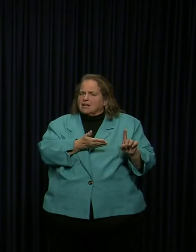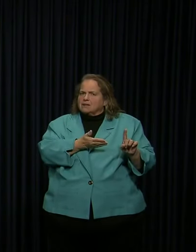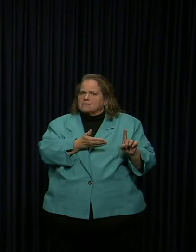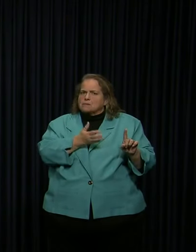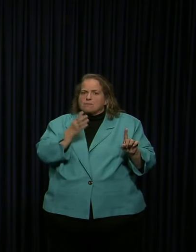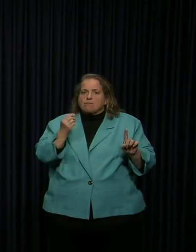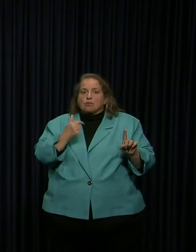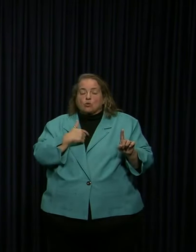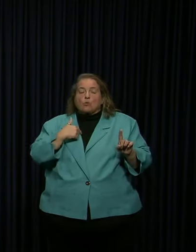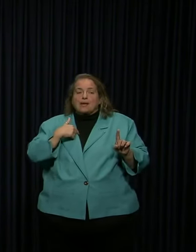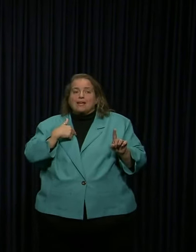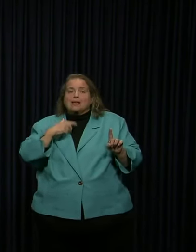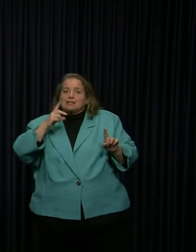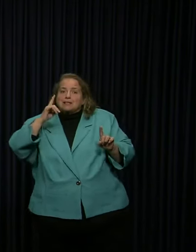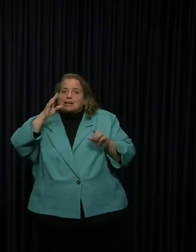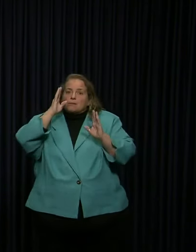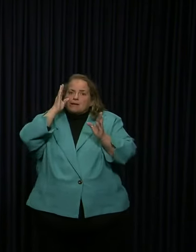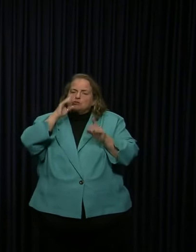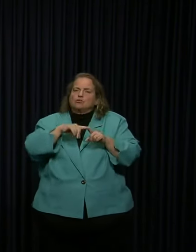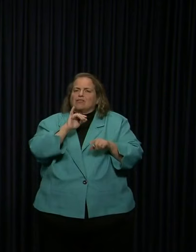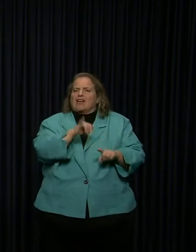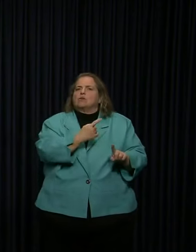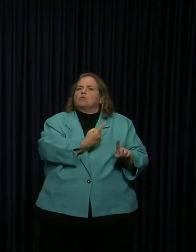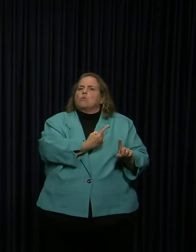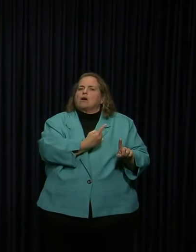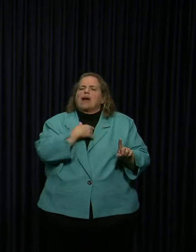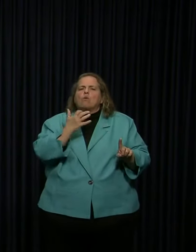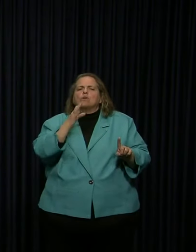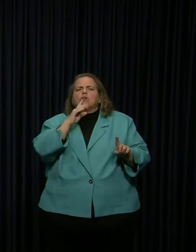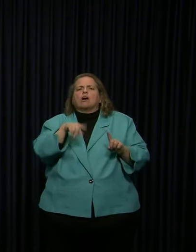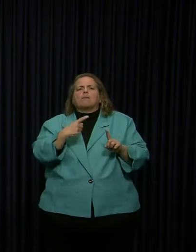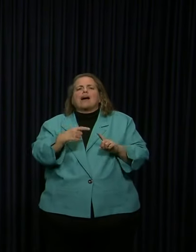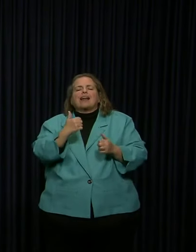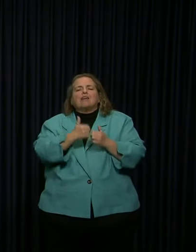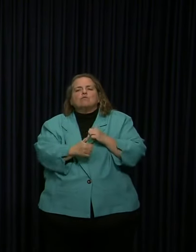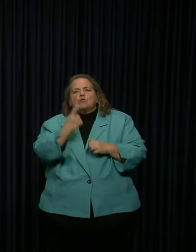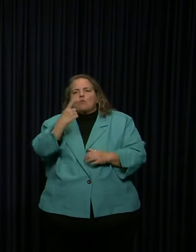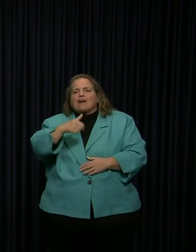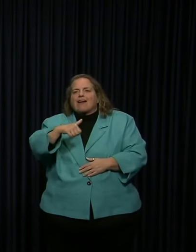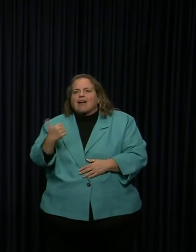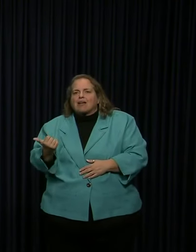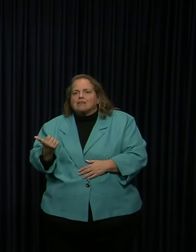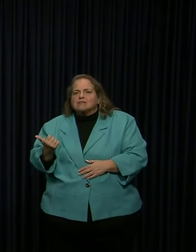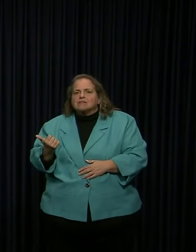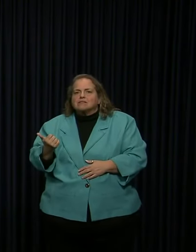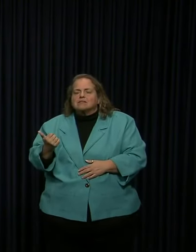DOING, AND TODAY I'M NOT GOING TO GIVE ANY MORE OXYGEN TO THOSE THAT AREN'T DOING IT.